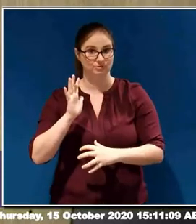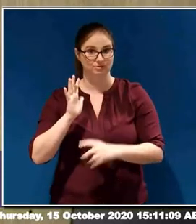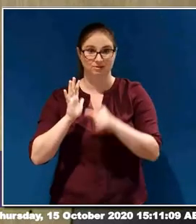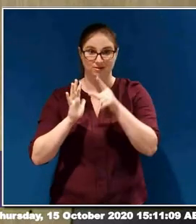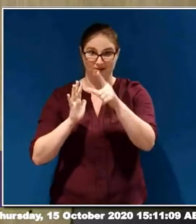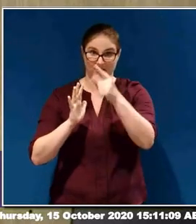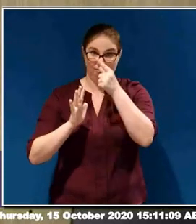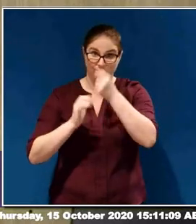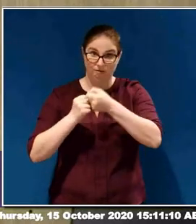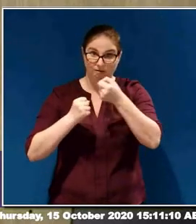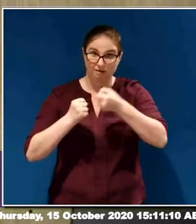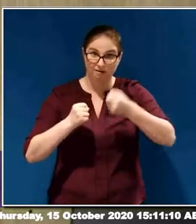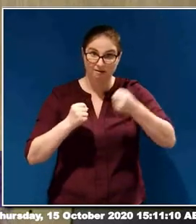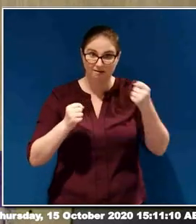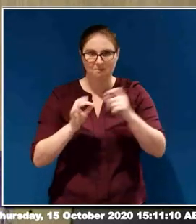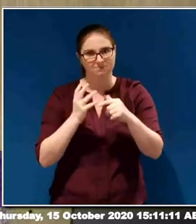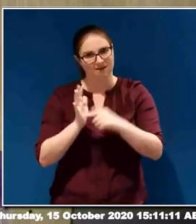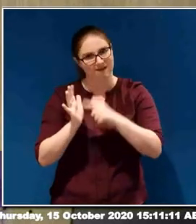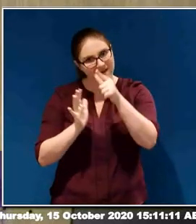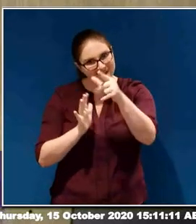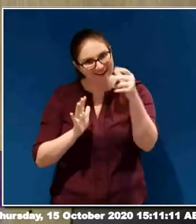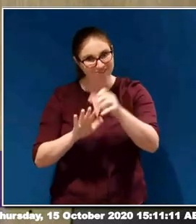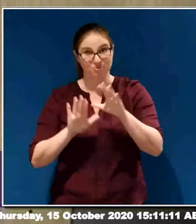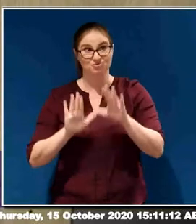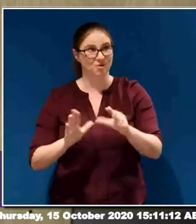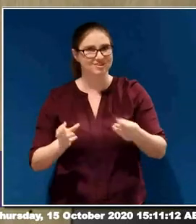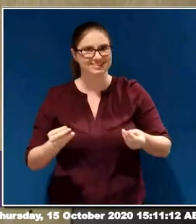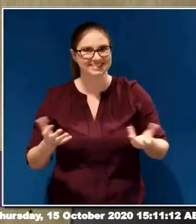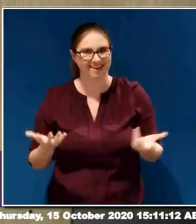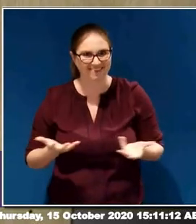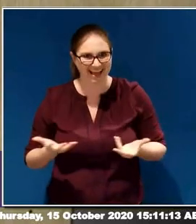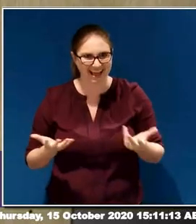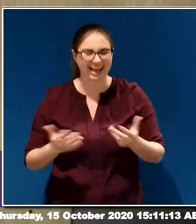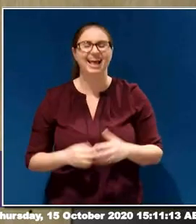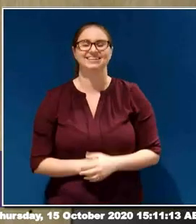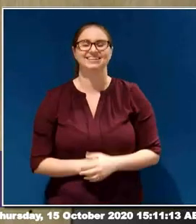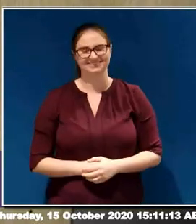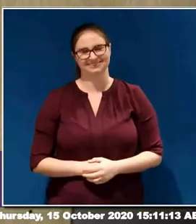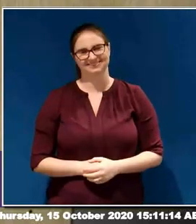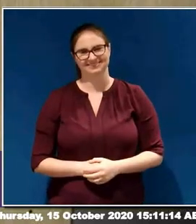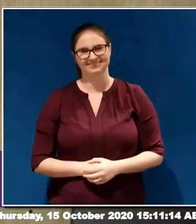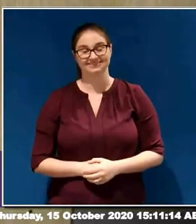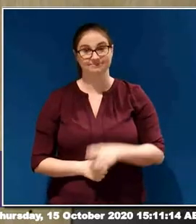Are the contents of the statement true and correct to the best of your knowledge? Yes. OK.